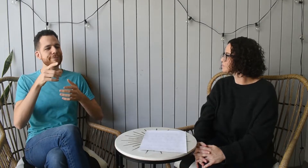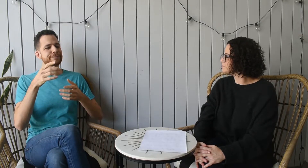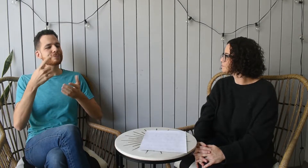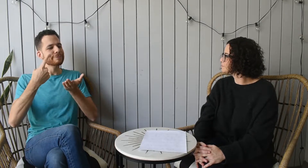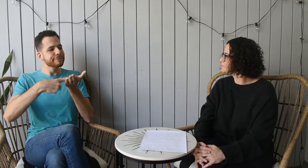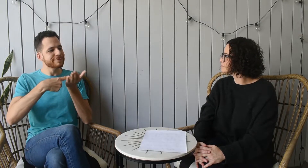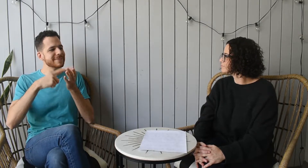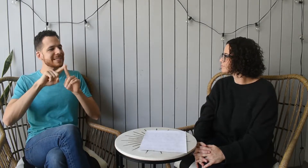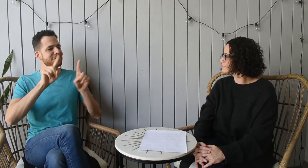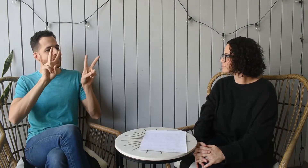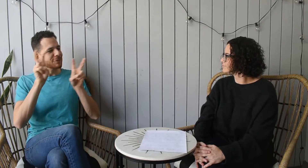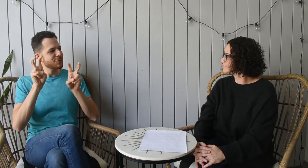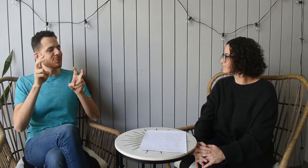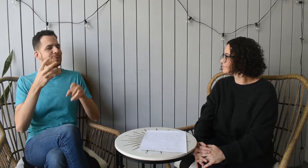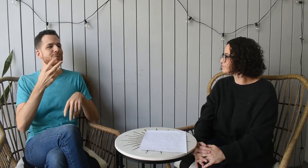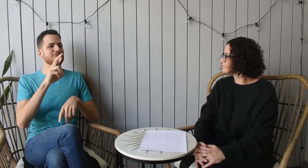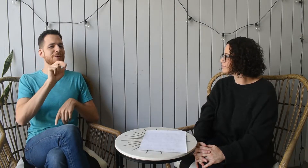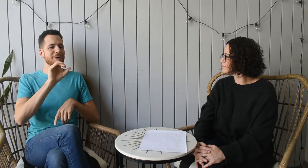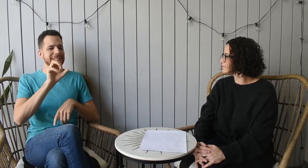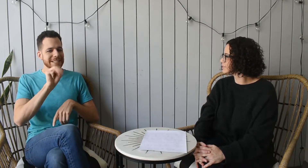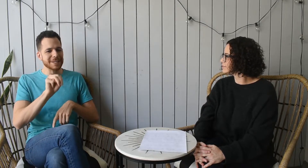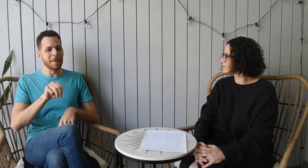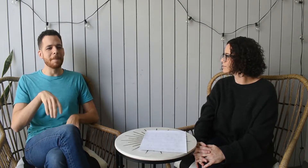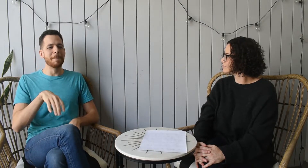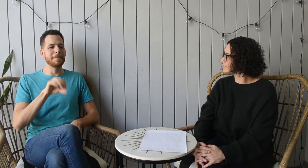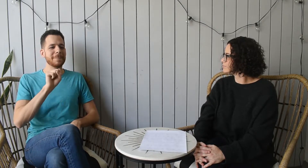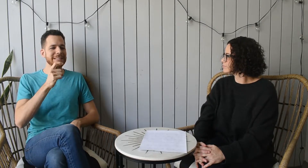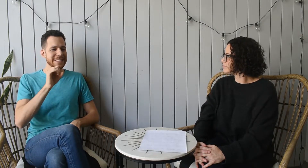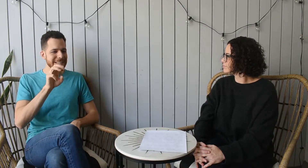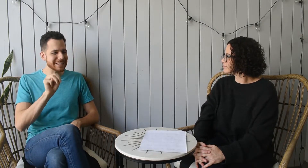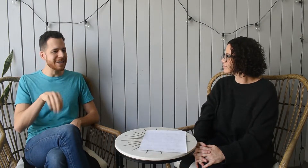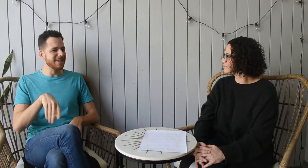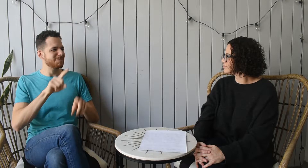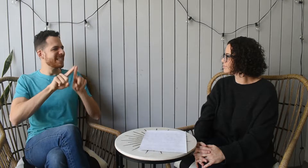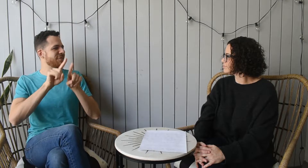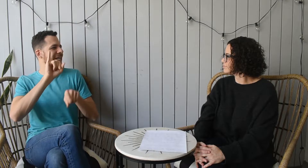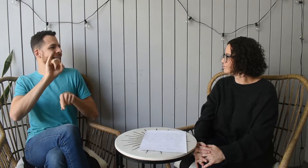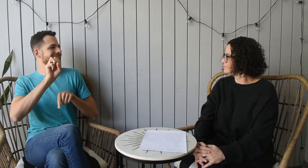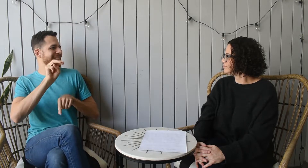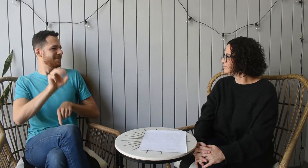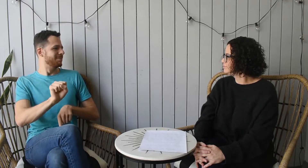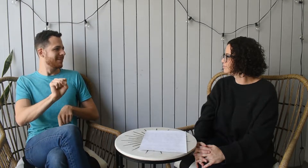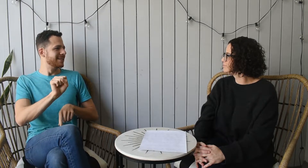we talked about different issues such as "Racism" "Sexism"...the various "isms'".